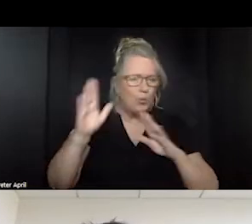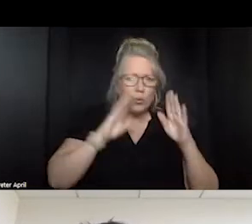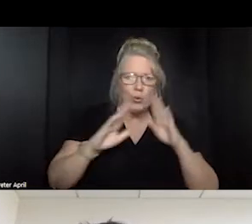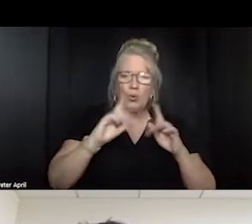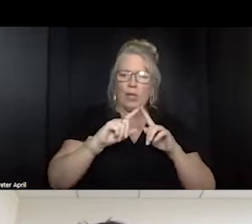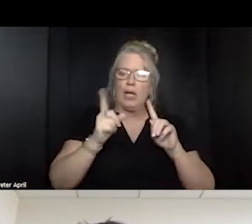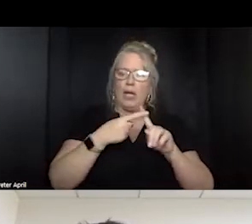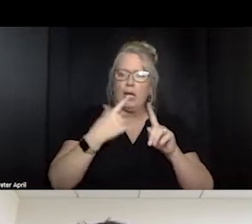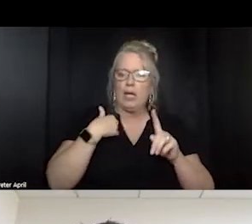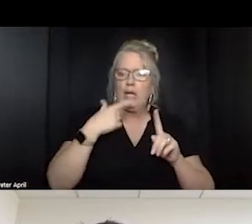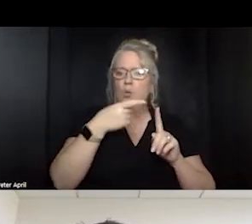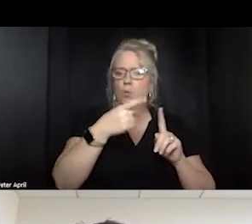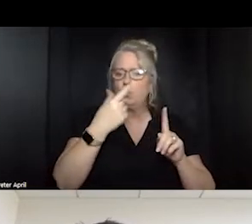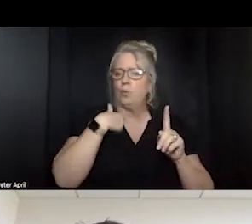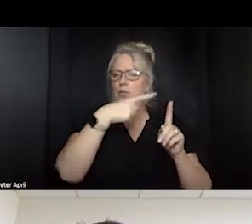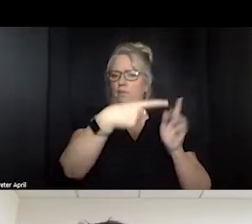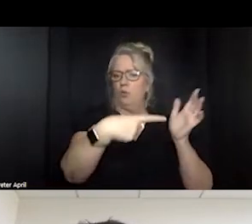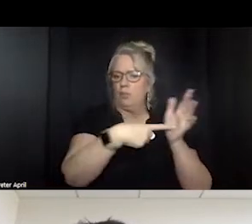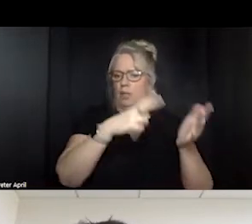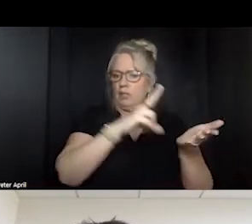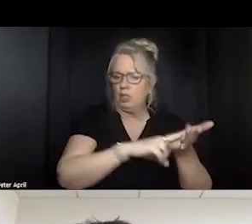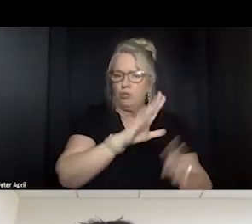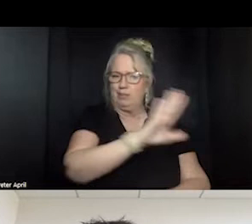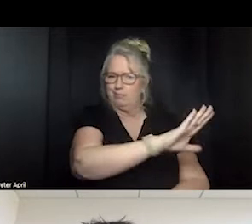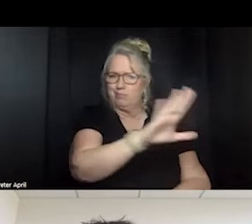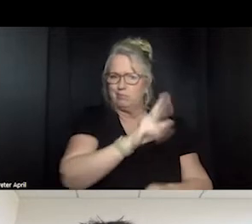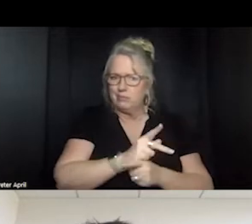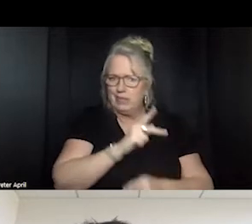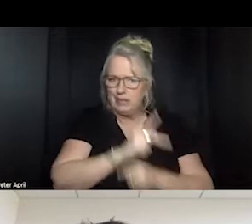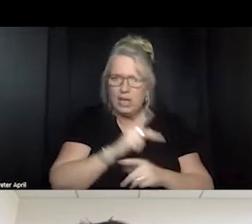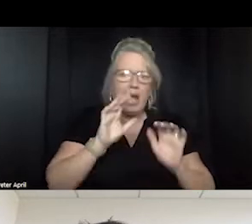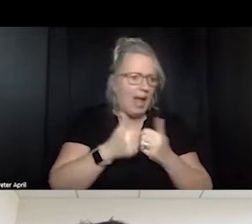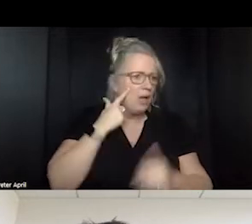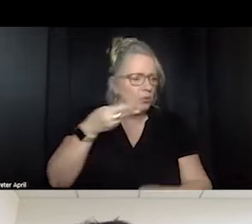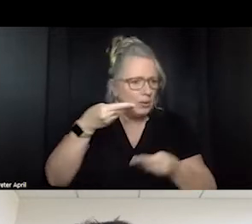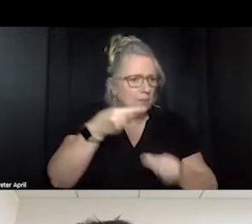OUR BILLING AND CONTRACTING TEAMS TO FIGURE OUT HOW TO GET PAID FOR THE VALUE THAT WE CREATE.